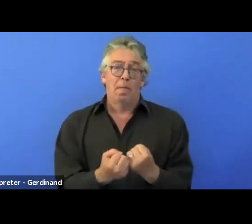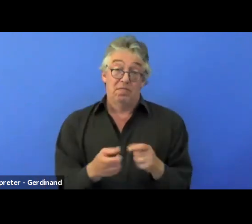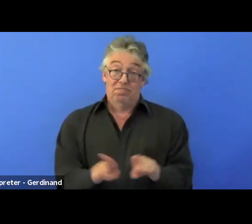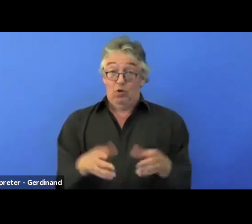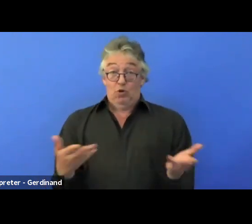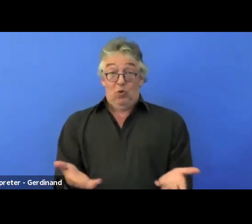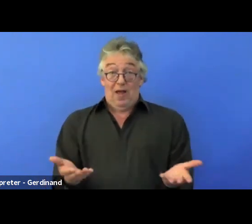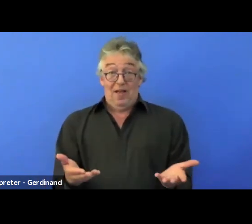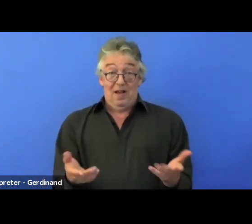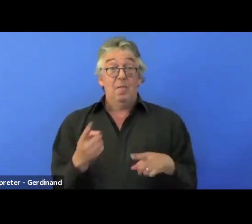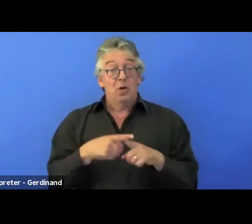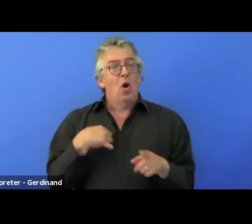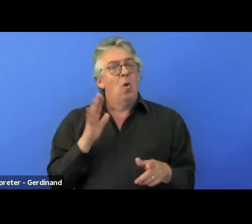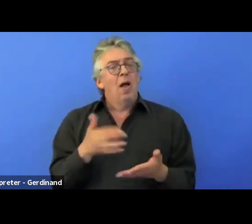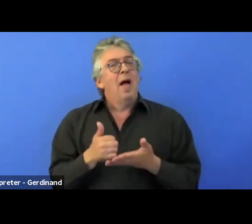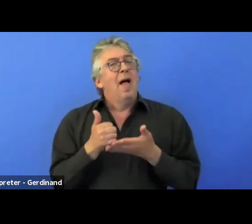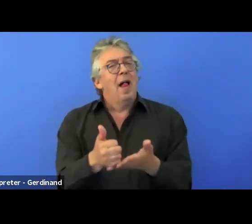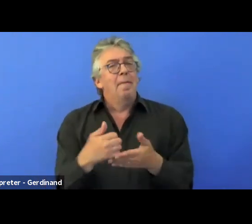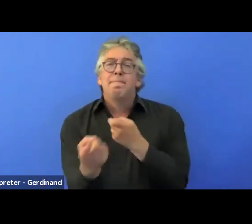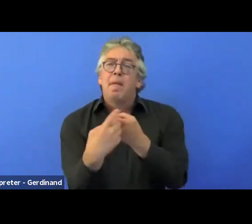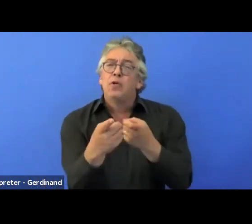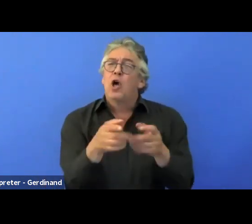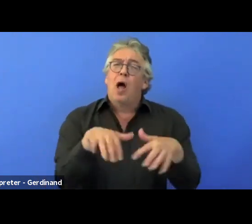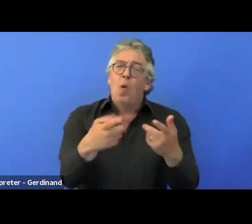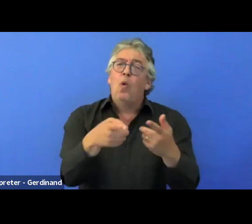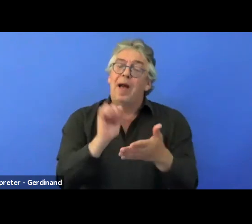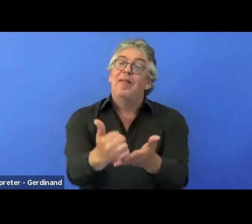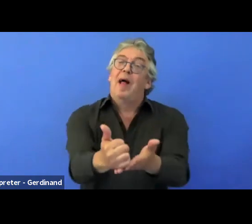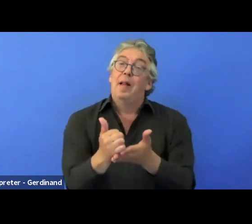and how to get involved and what to do at the national level if needed.